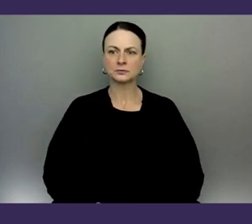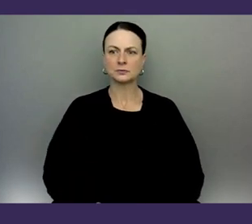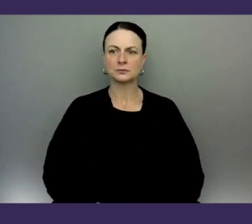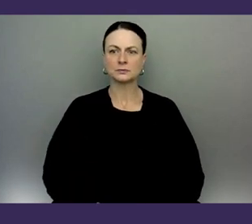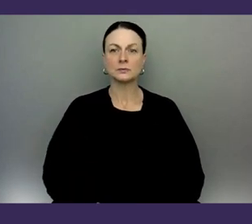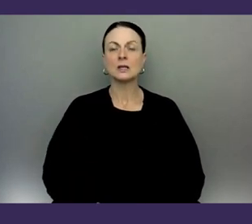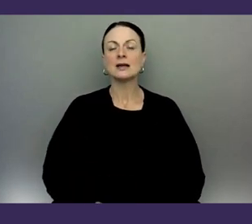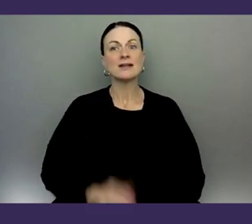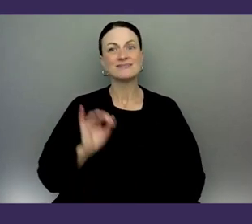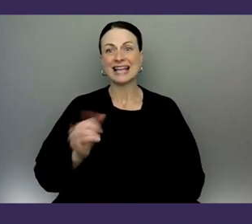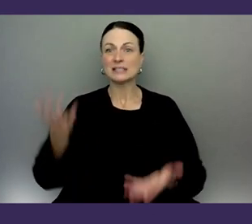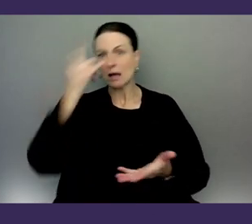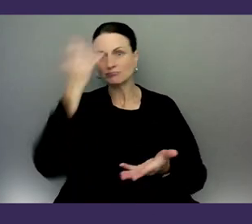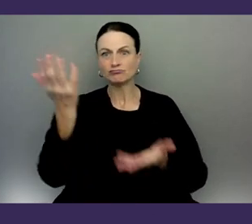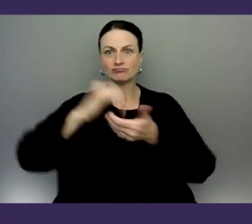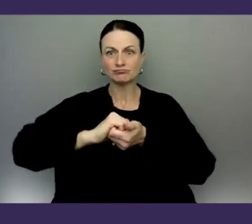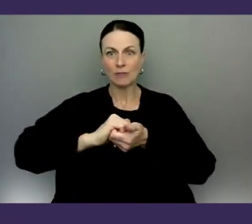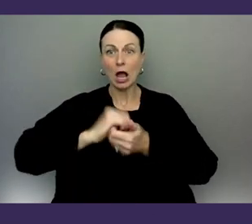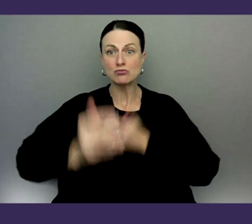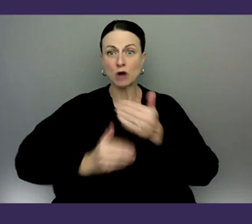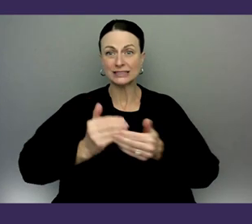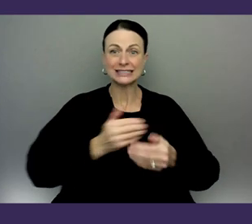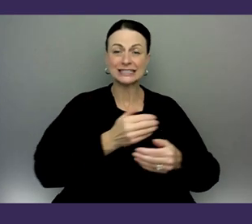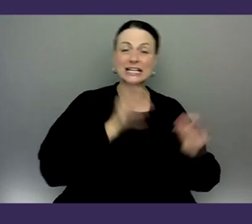is a collaborative process between the decision-maker and their supporters.